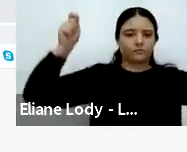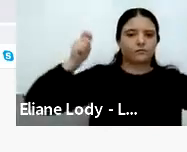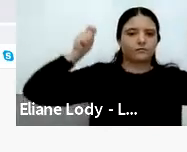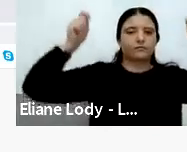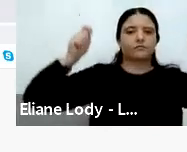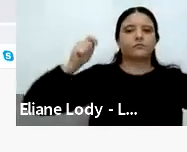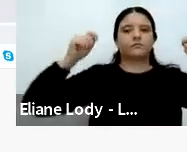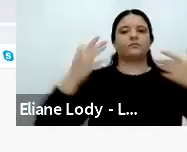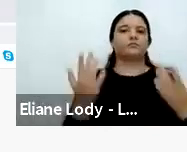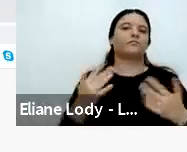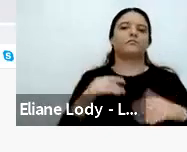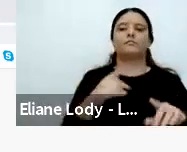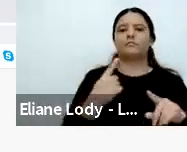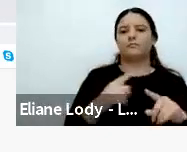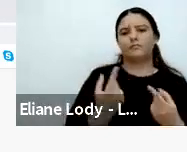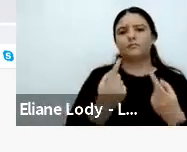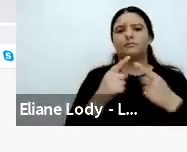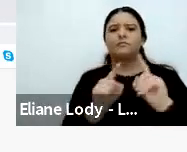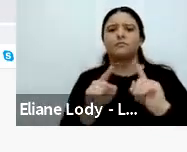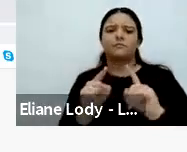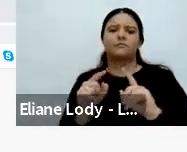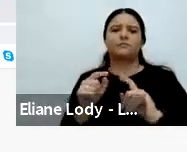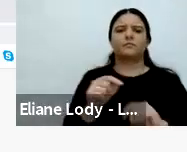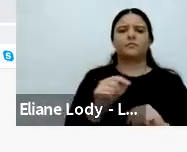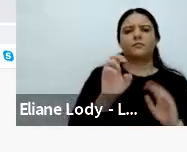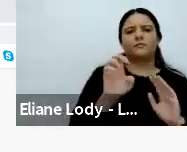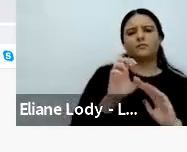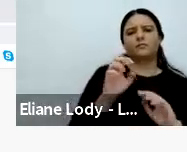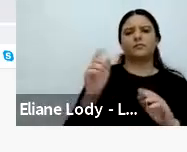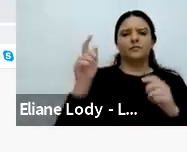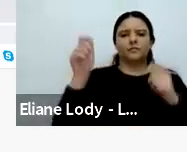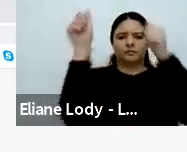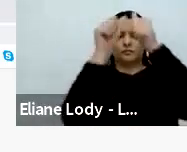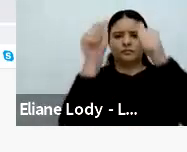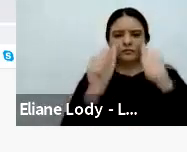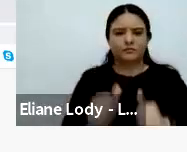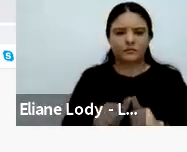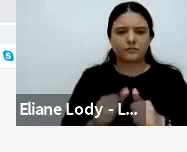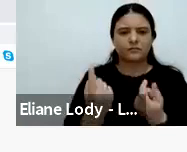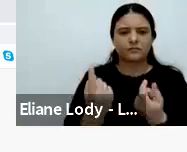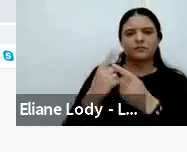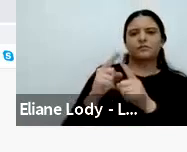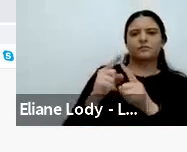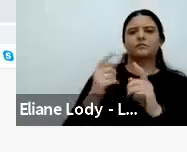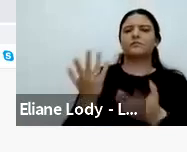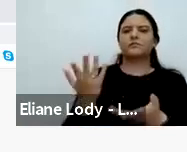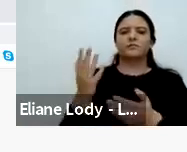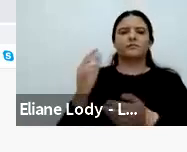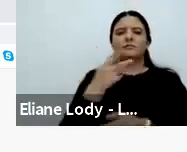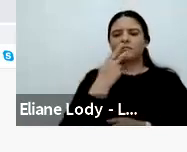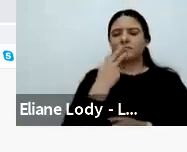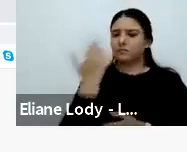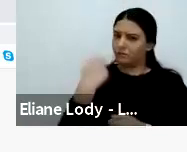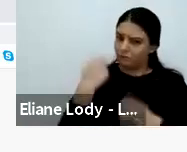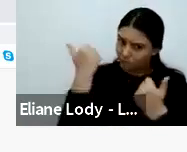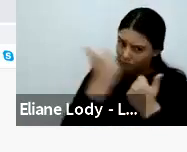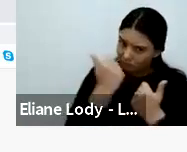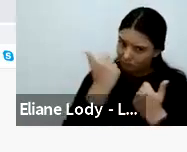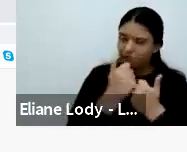statues moving Memorial great giant statues of Robert a lead. There was a robert E. Lee. ee High School in the air ee High School in the area that I grew up, although they've